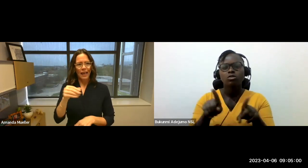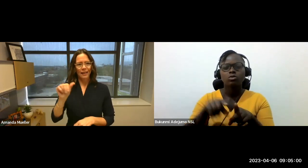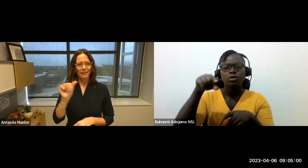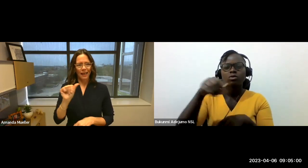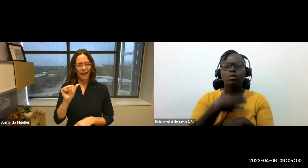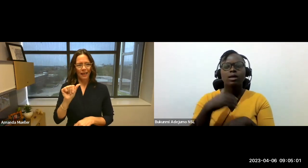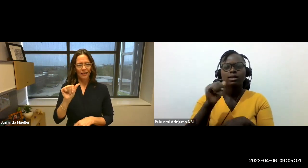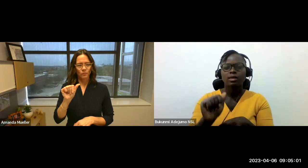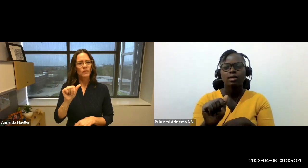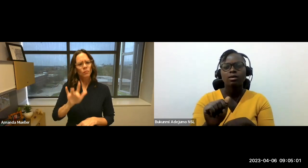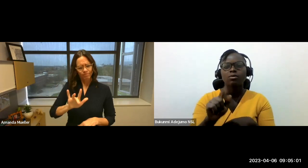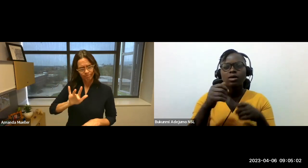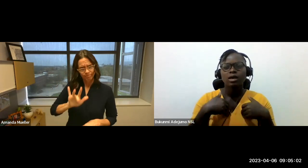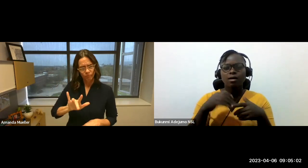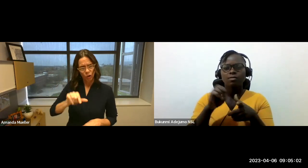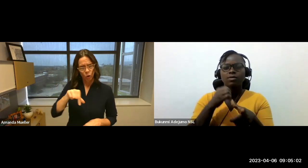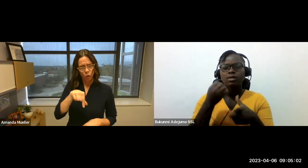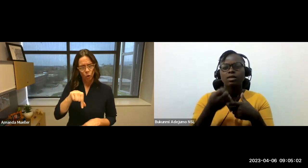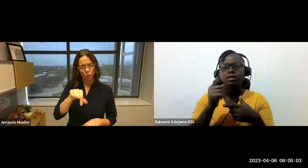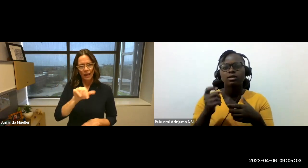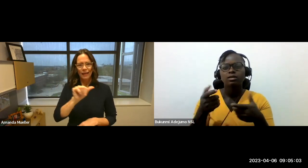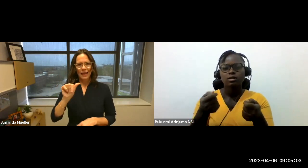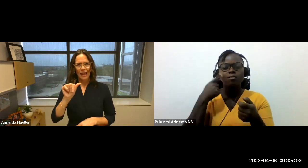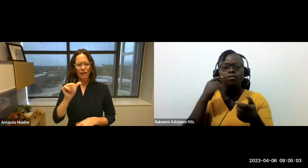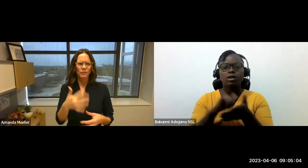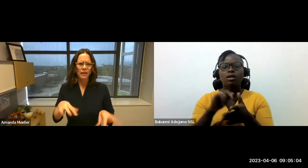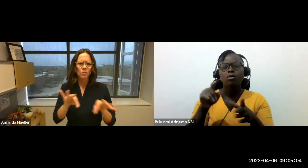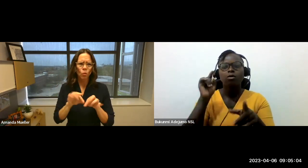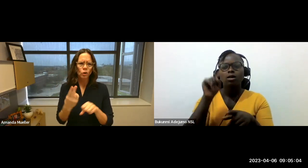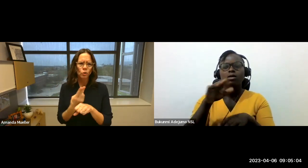We have either the chat feature for that, or you can click on the Q. And a.